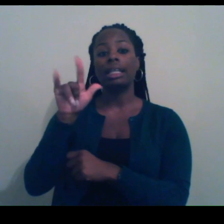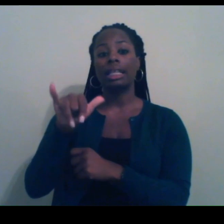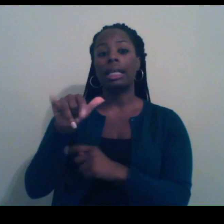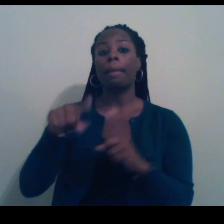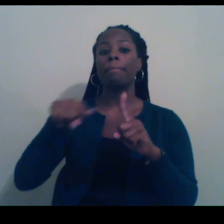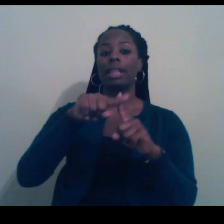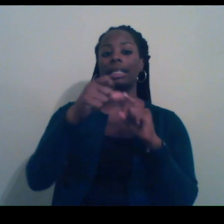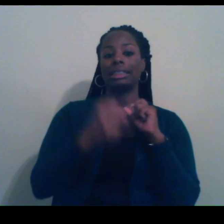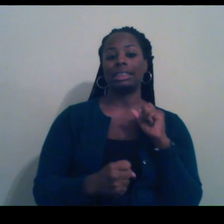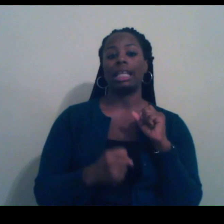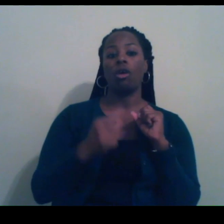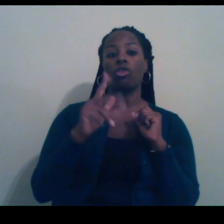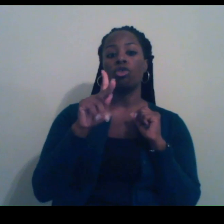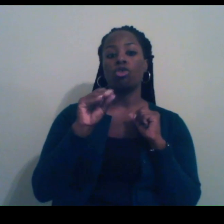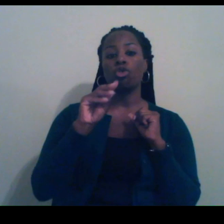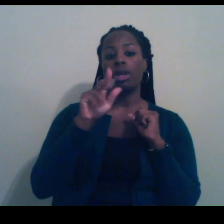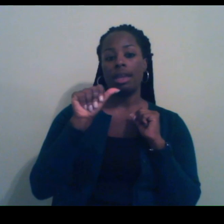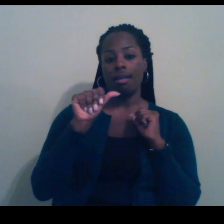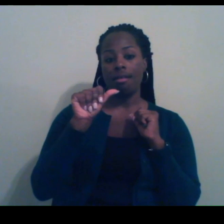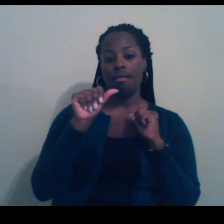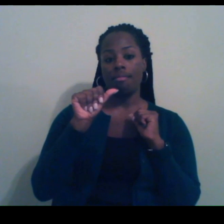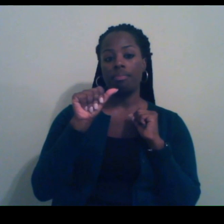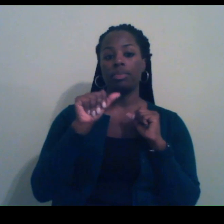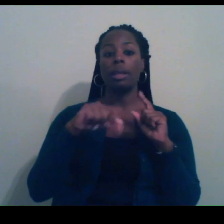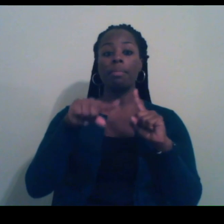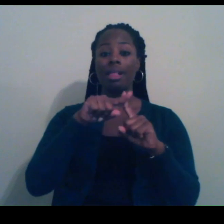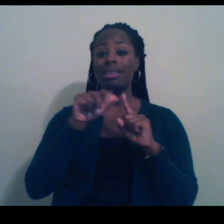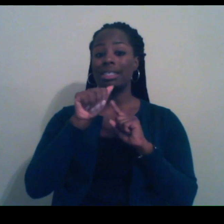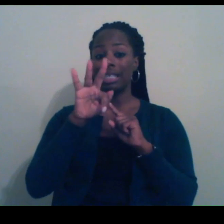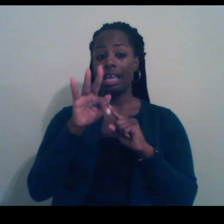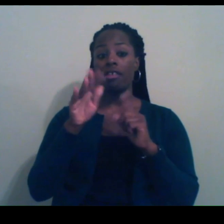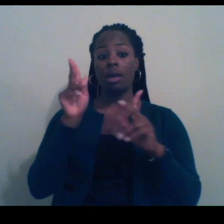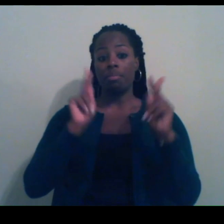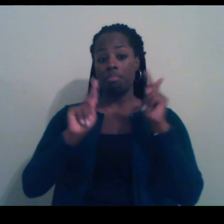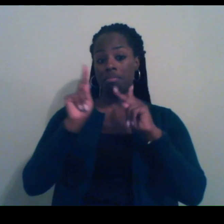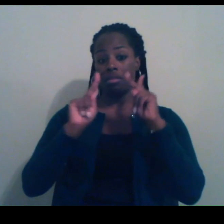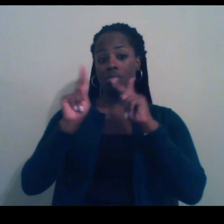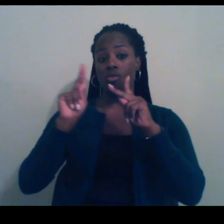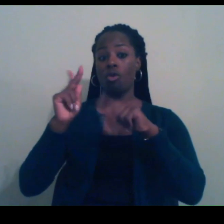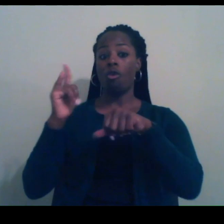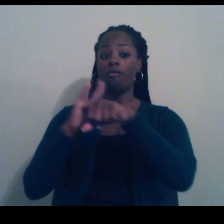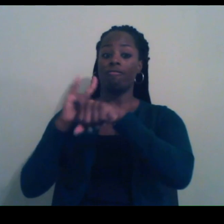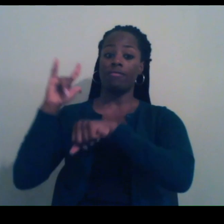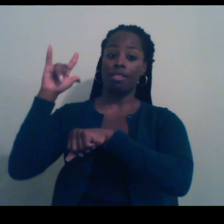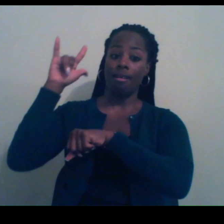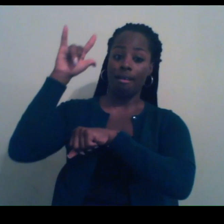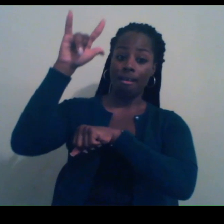implementation of screening of personnel from from across those countries who are